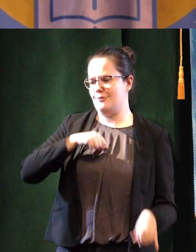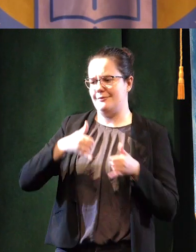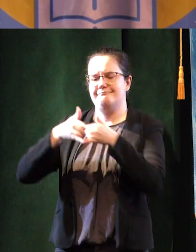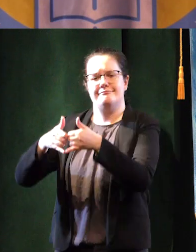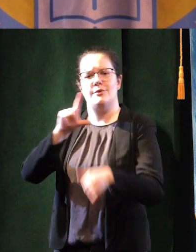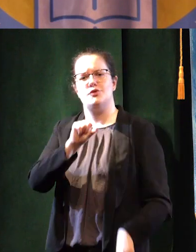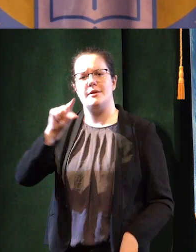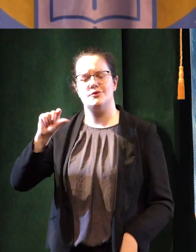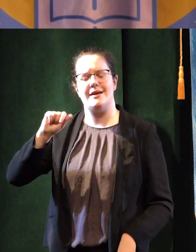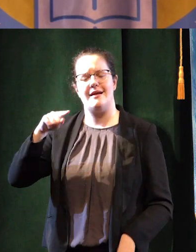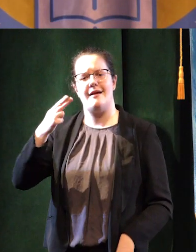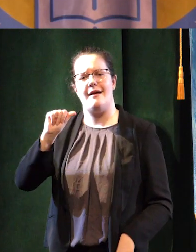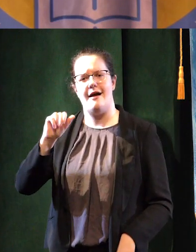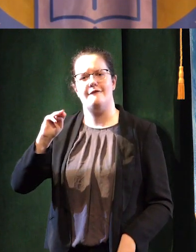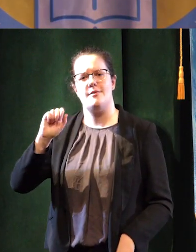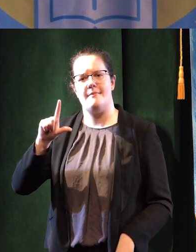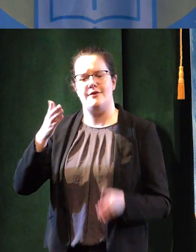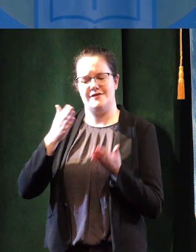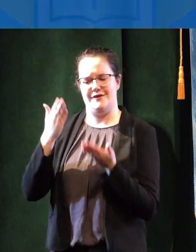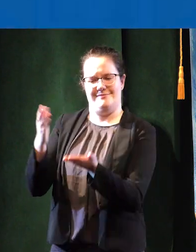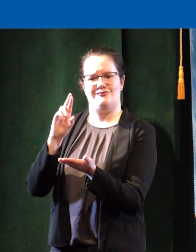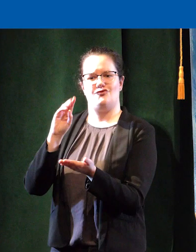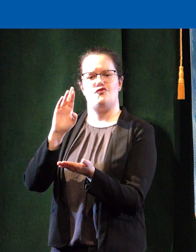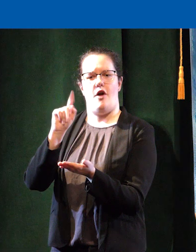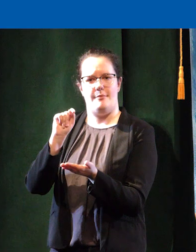of service to Robert L Boyce